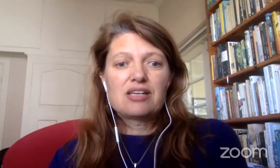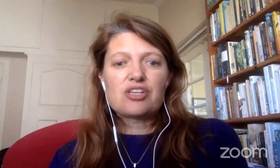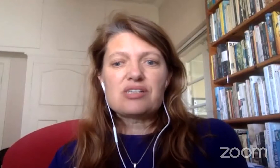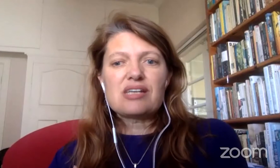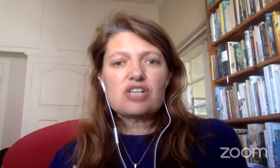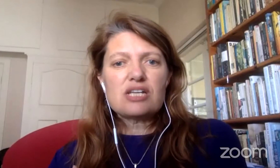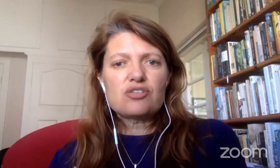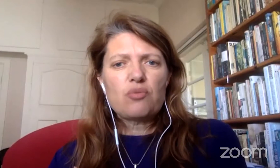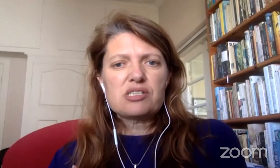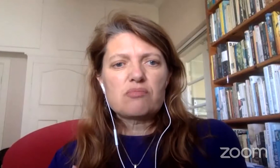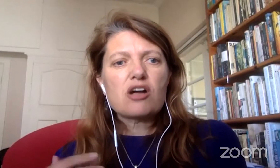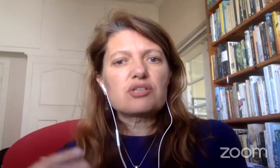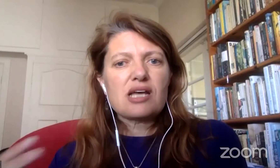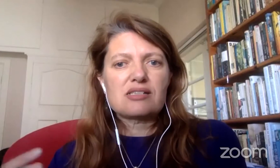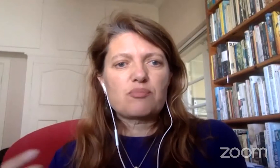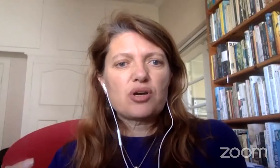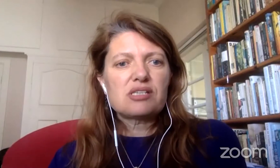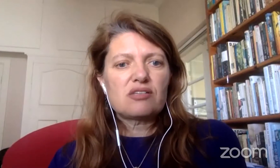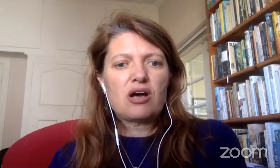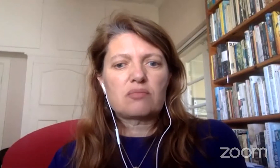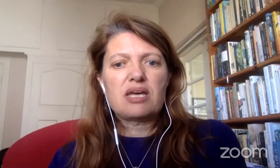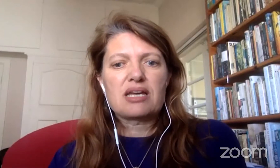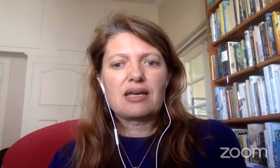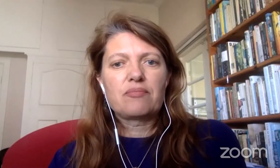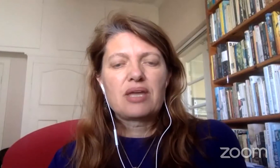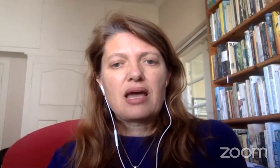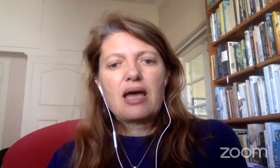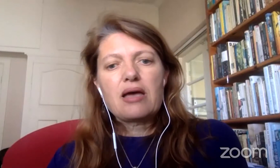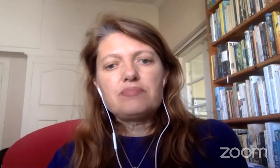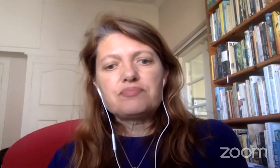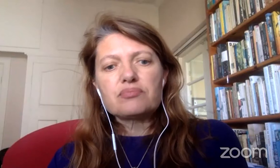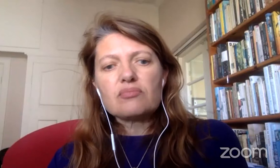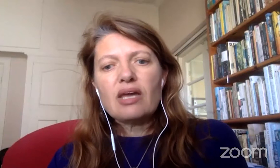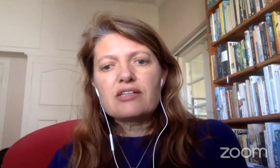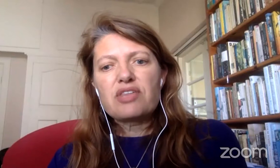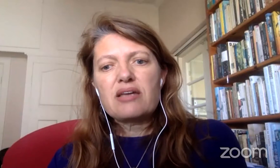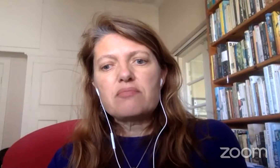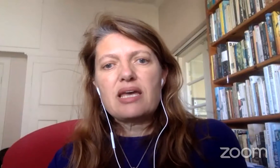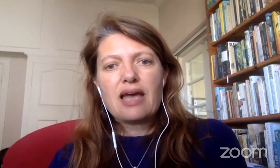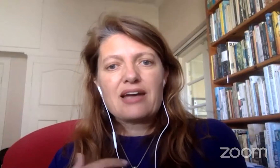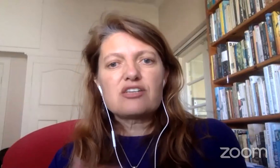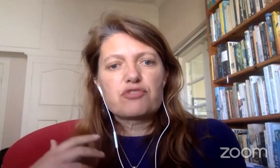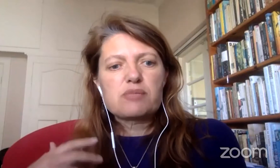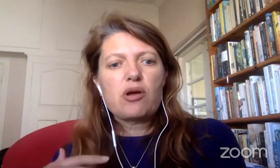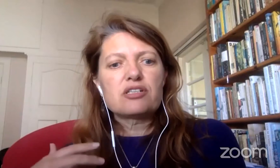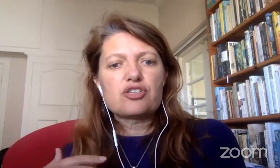So essentially to almost democratise the process of art making and of then being active respondents